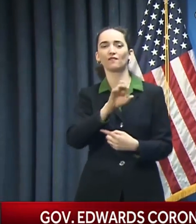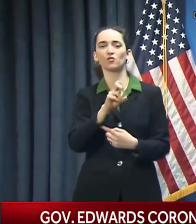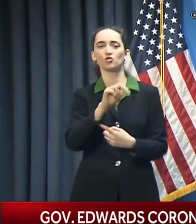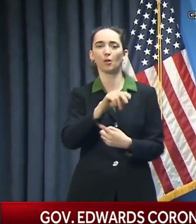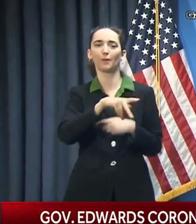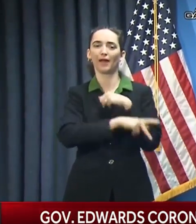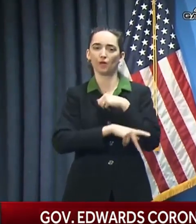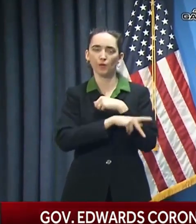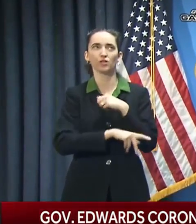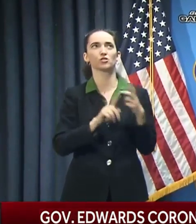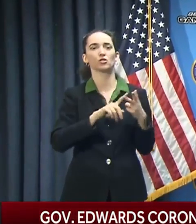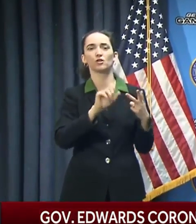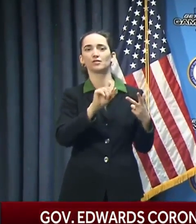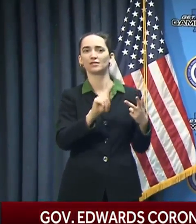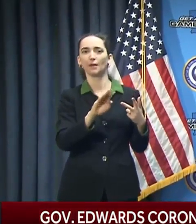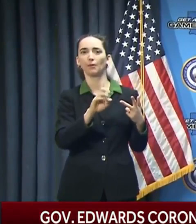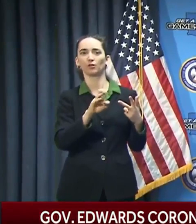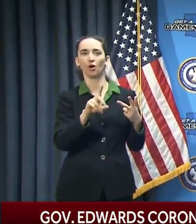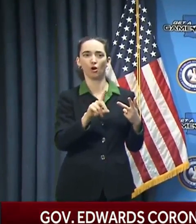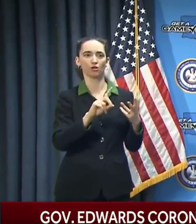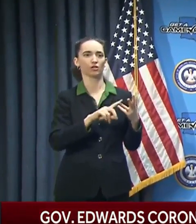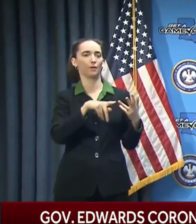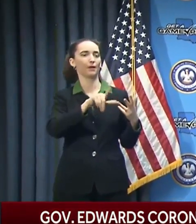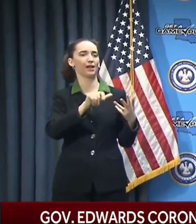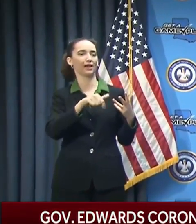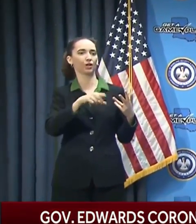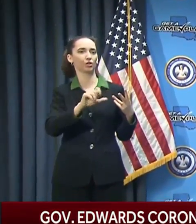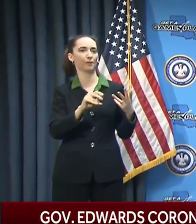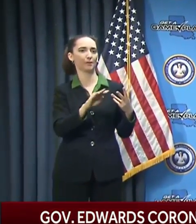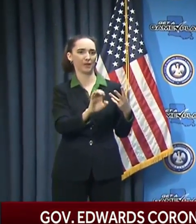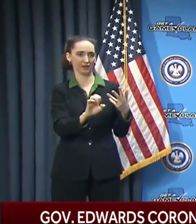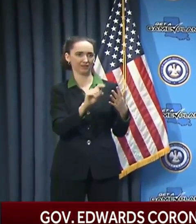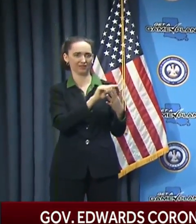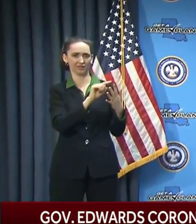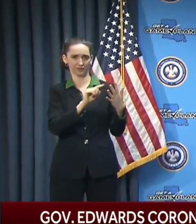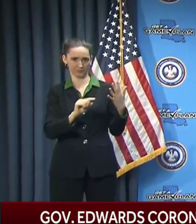SO THIS IS NEW ORLEANS AND JEFFERSON PARISH. ALSO ST.